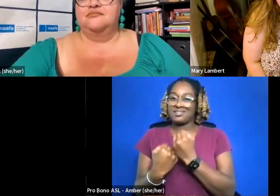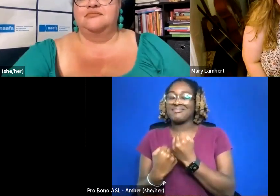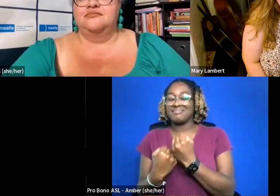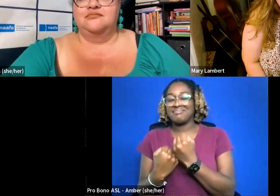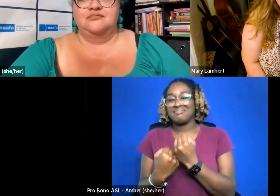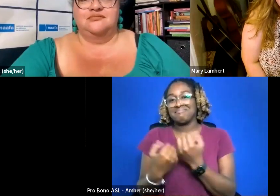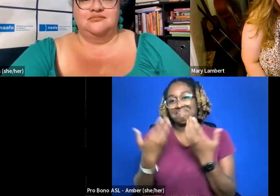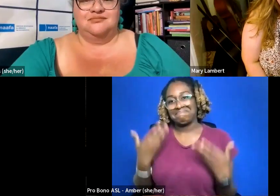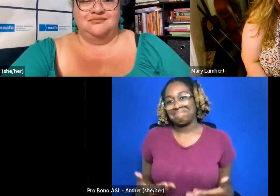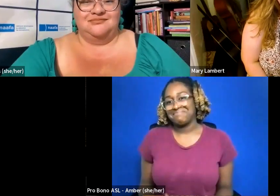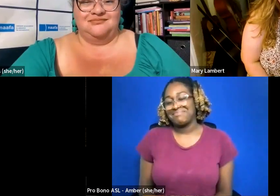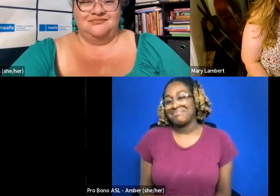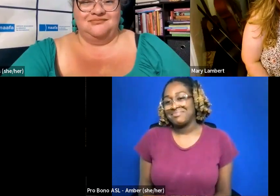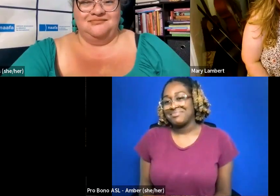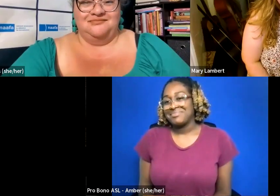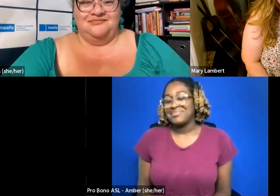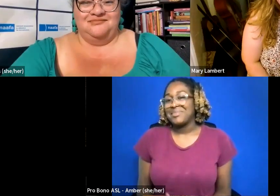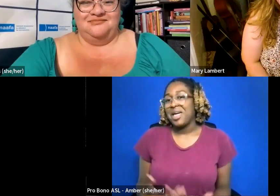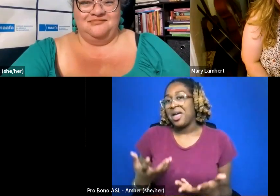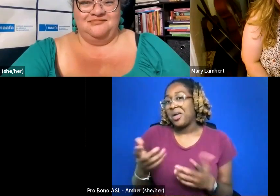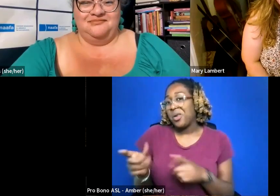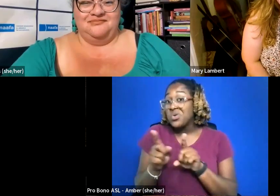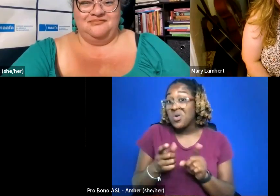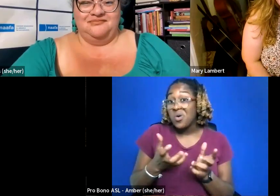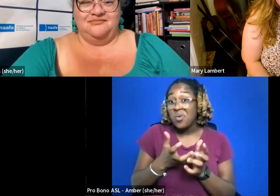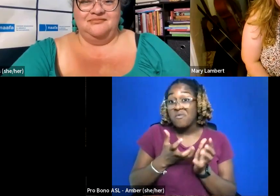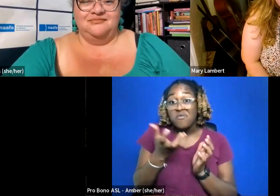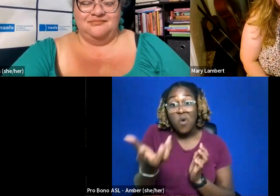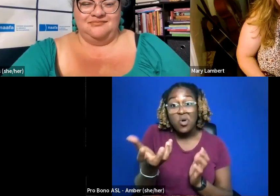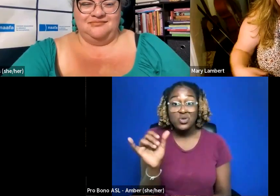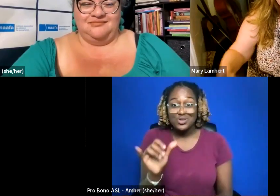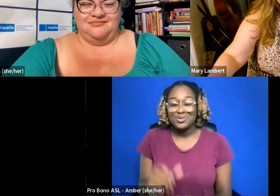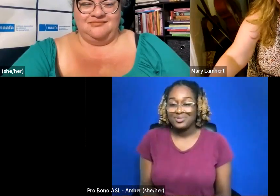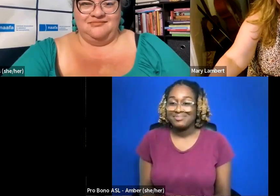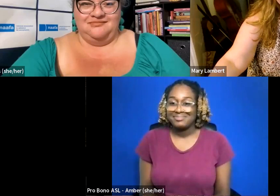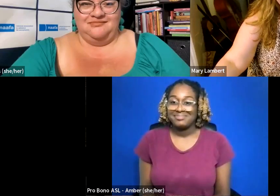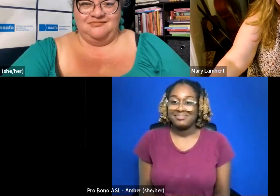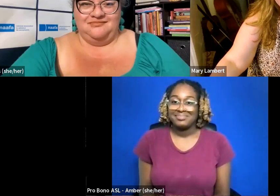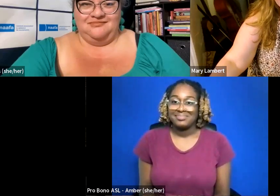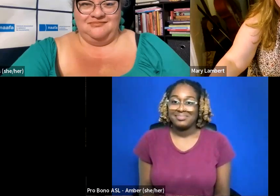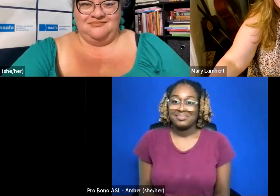me, too. Being vulnerable to this is my next song.